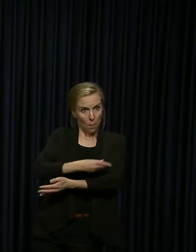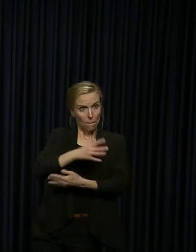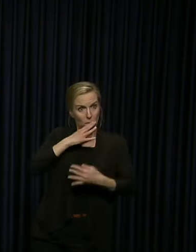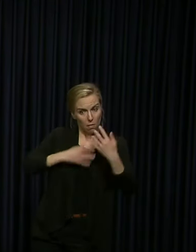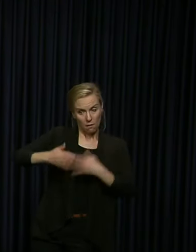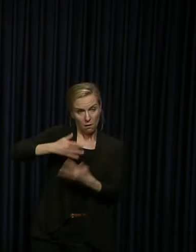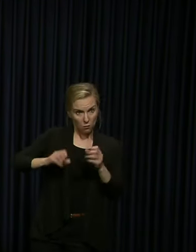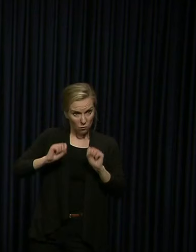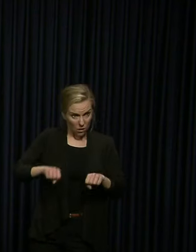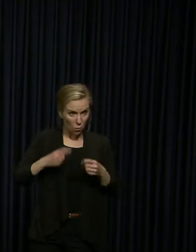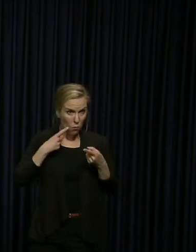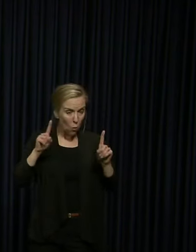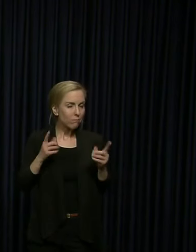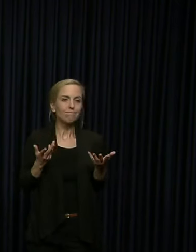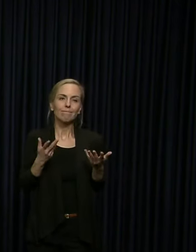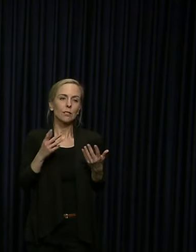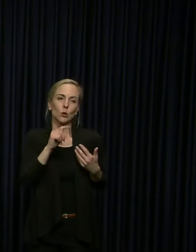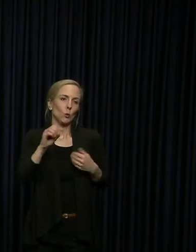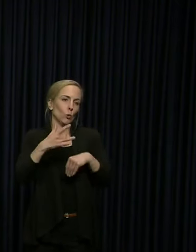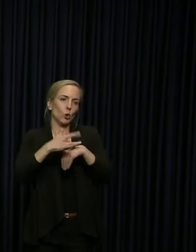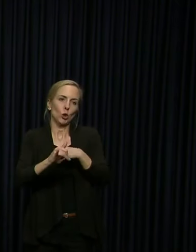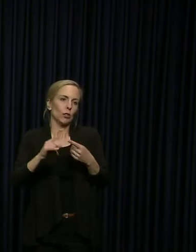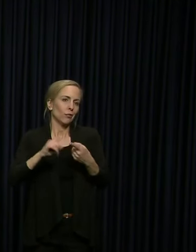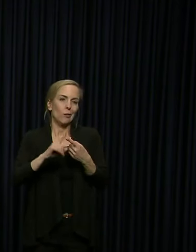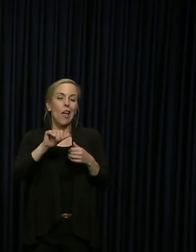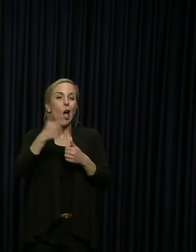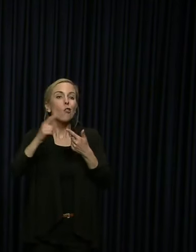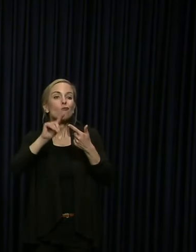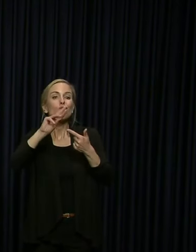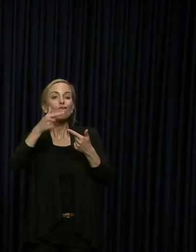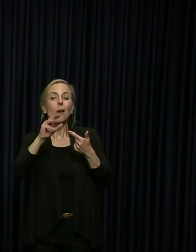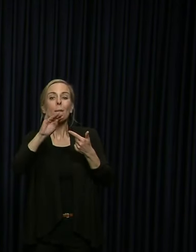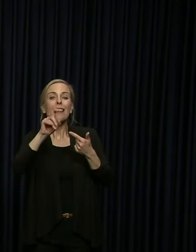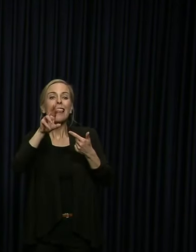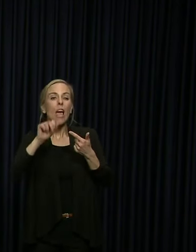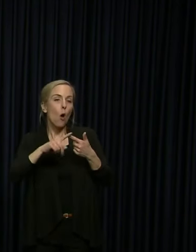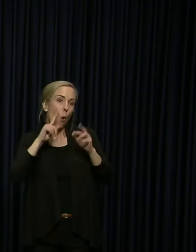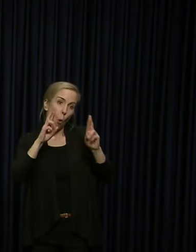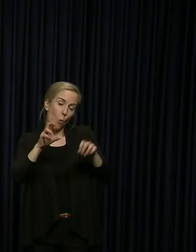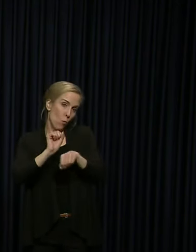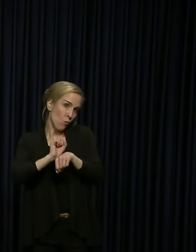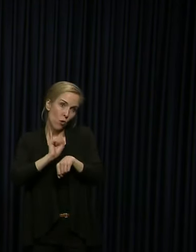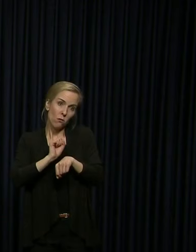TRI-STATE AREA SO IT'S POSSIBLE THE PASTOR LIVES IN ANOTHER STATE BUT WE DON'T HAVE